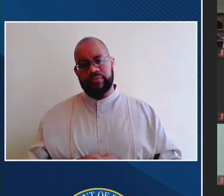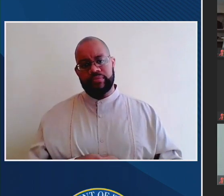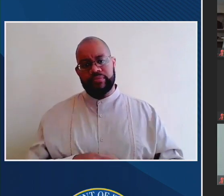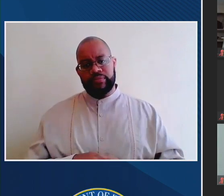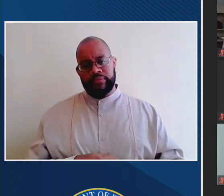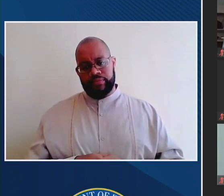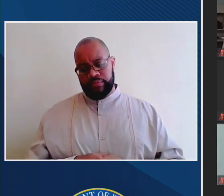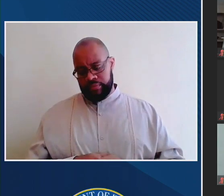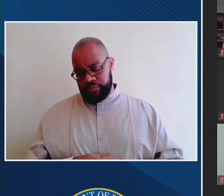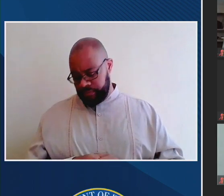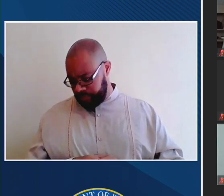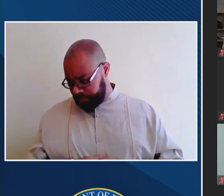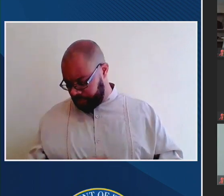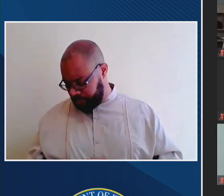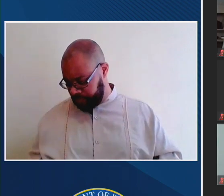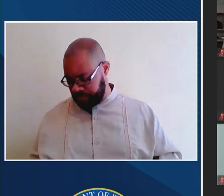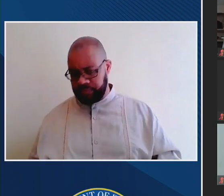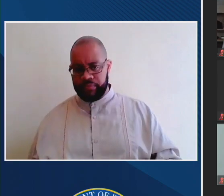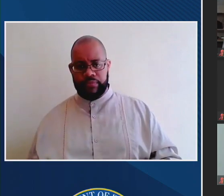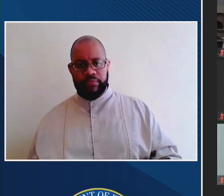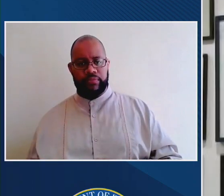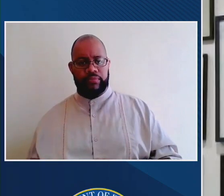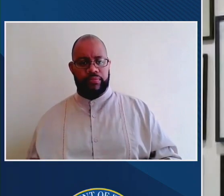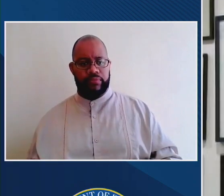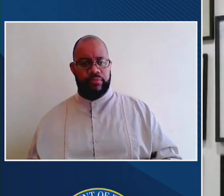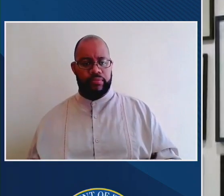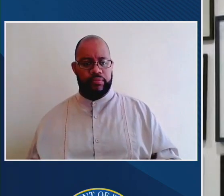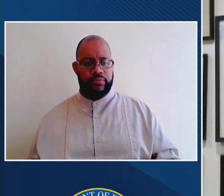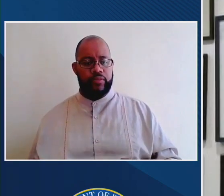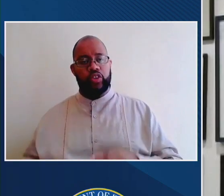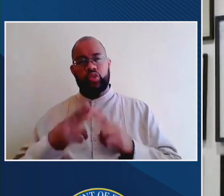Short, but maybe not easy question, whether